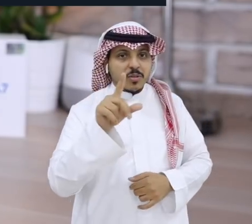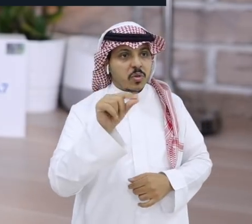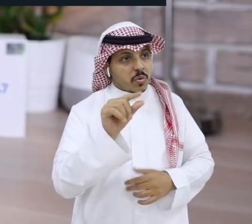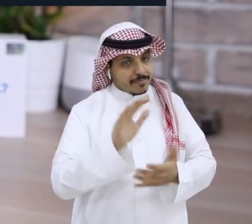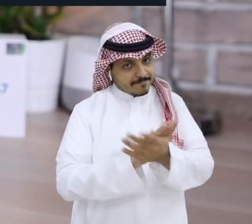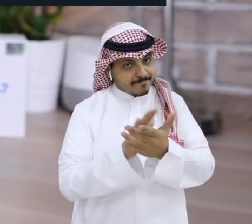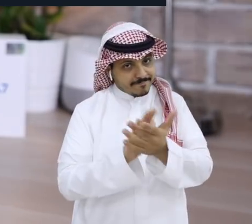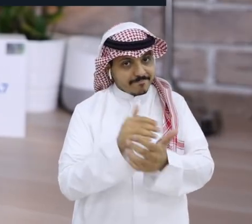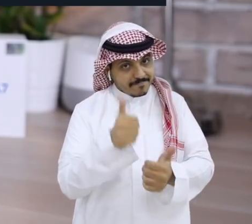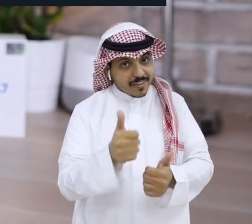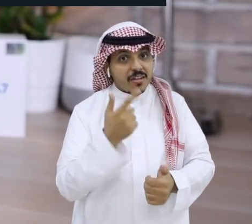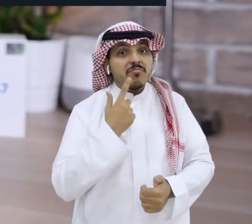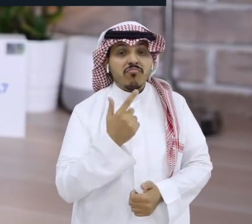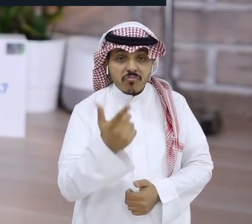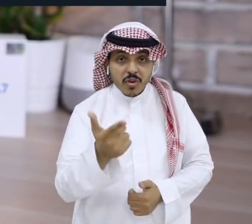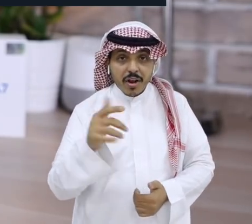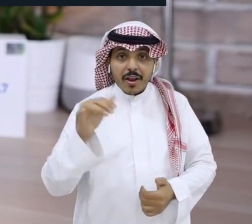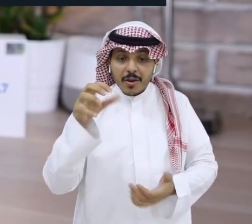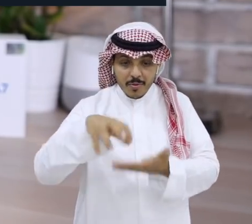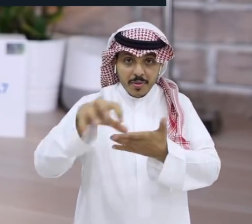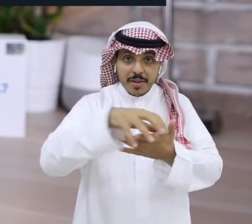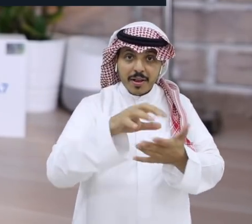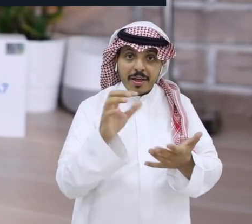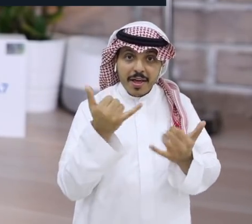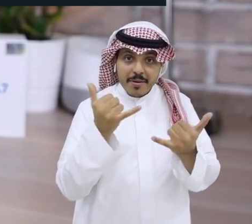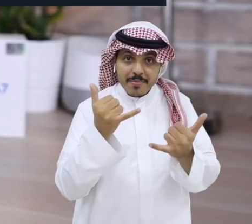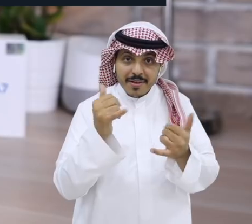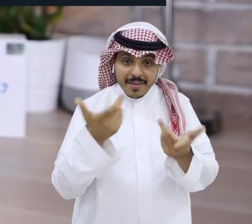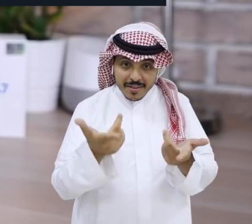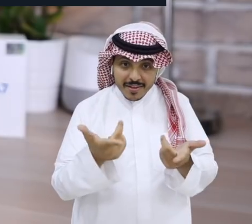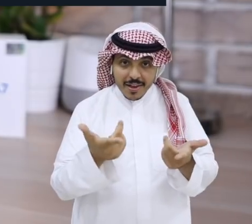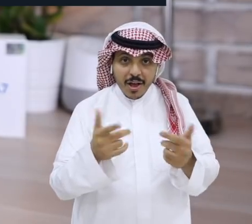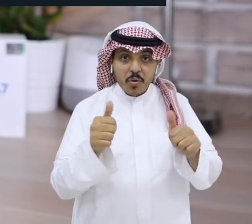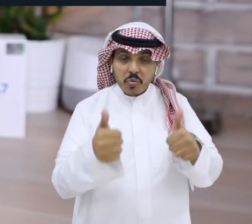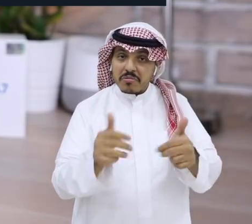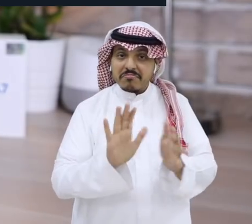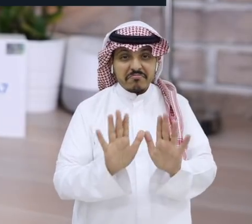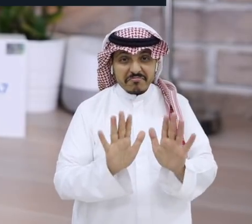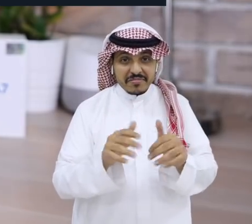It is a really great thing. Would you like this service to be available in the whole Arab region?